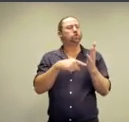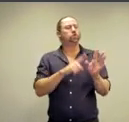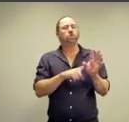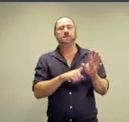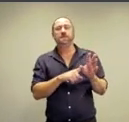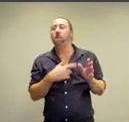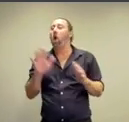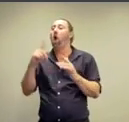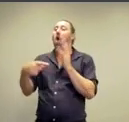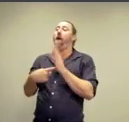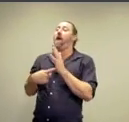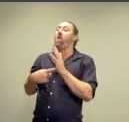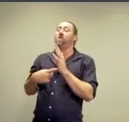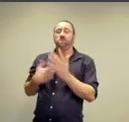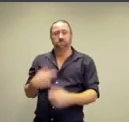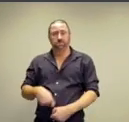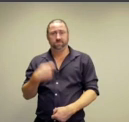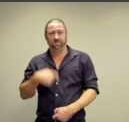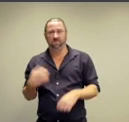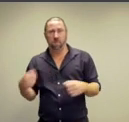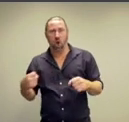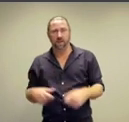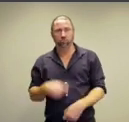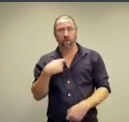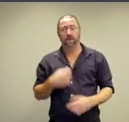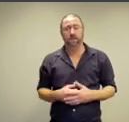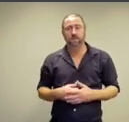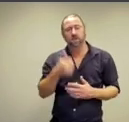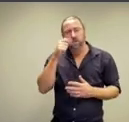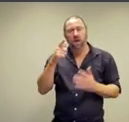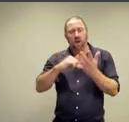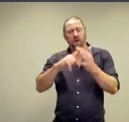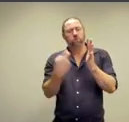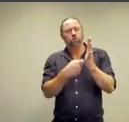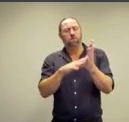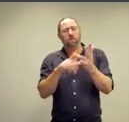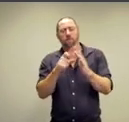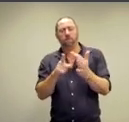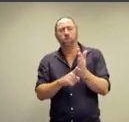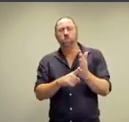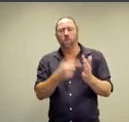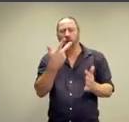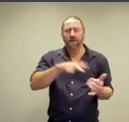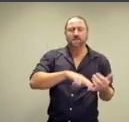long been the biker jacket. This tradition really kicked off, I'd say essentially, with the supermodels of